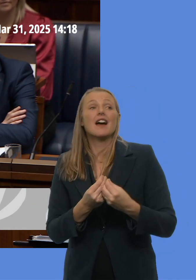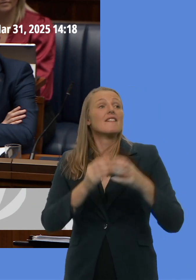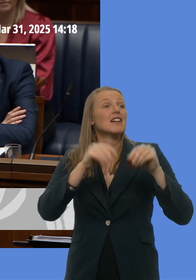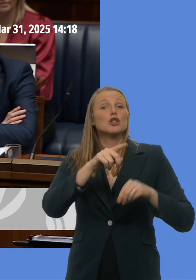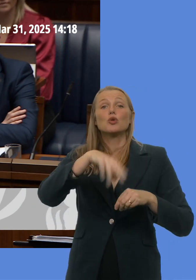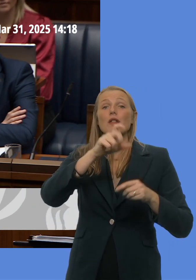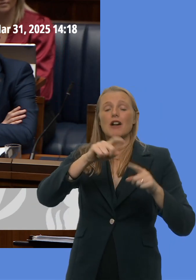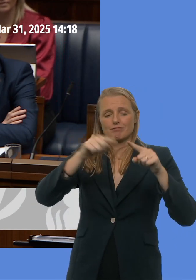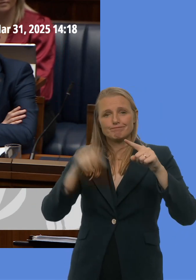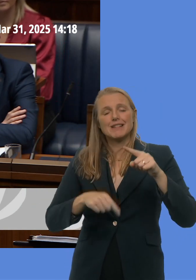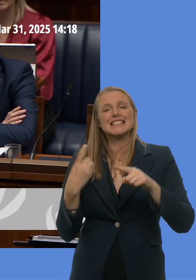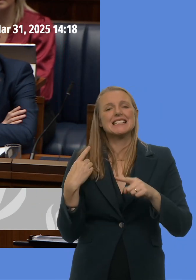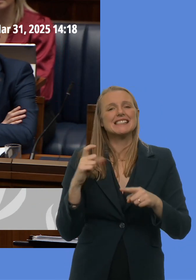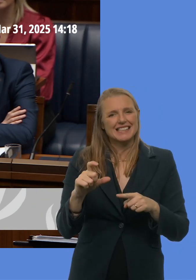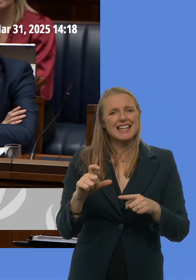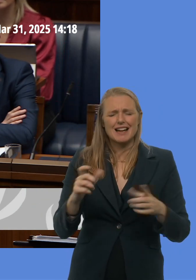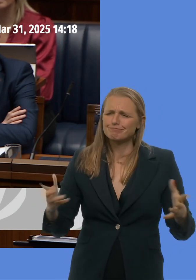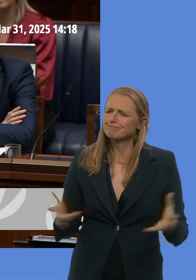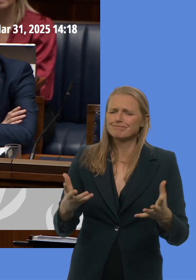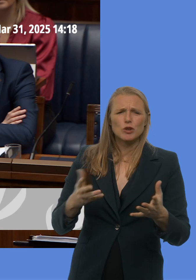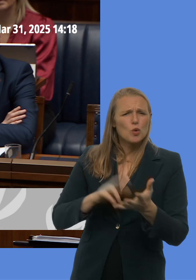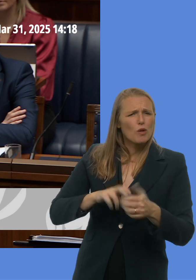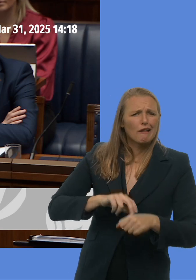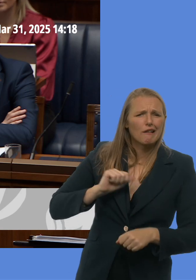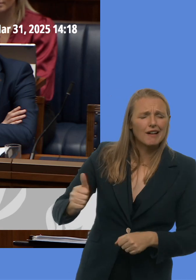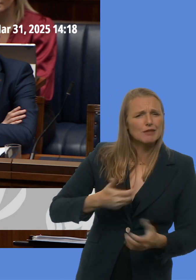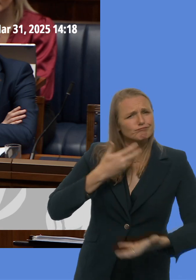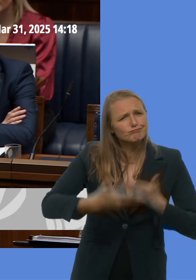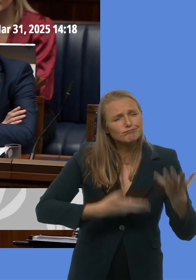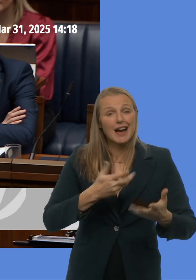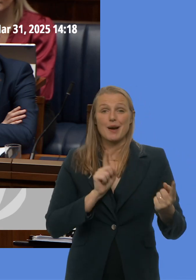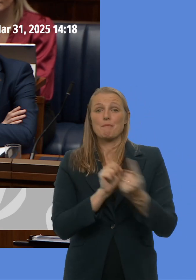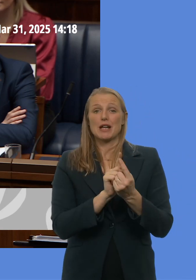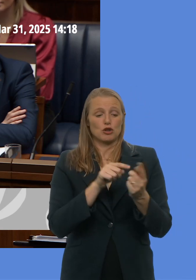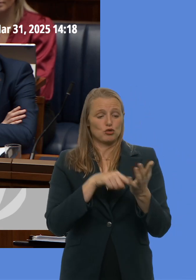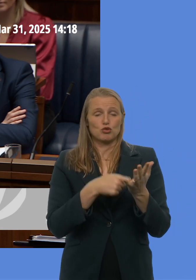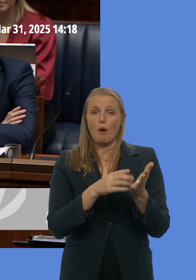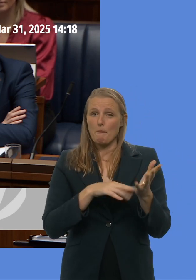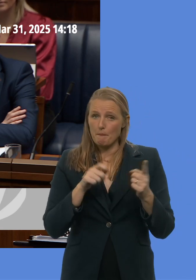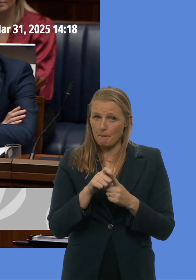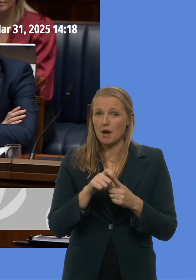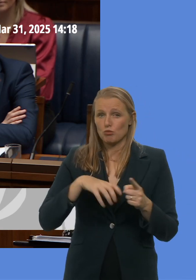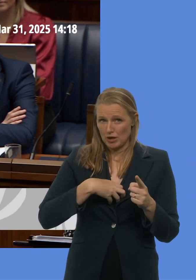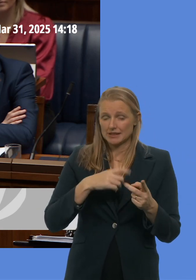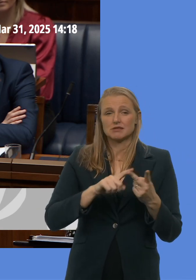to promote greater understanding of Northern Ireland in meetings with the President of the United States, members of Congress and other powerful stakeholders, such